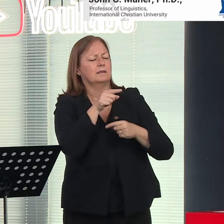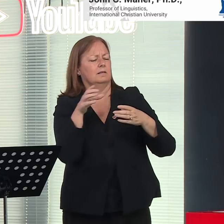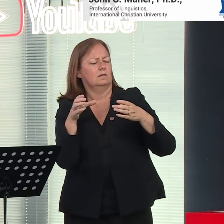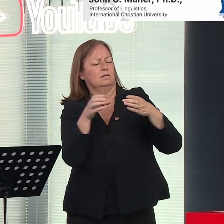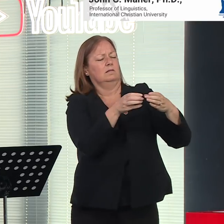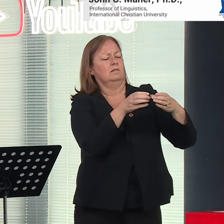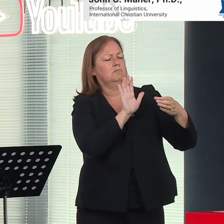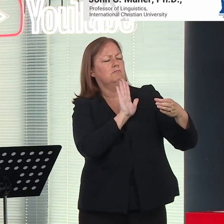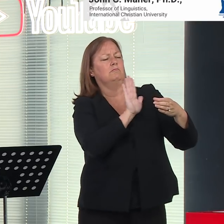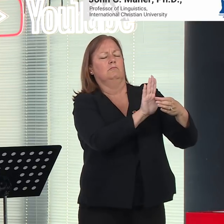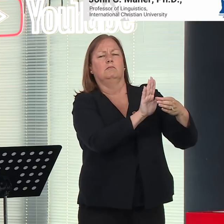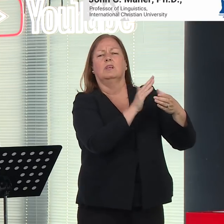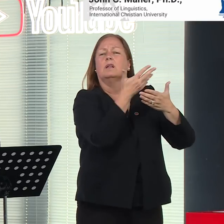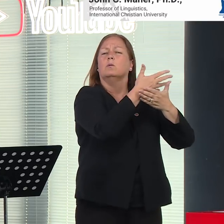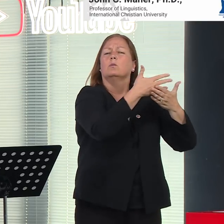Well, for the past 30, 40 years in